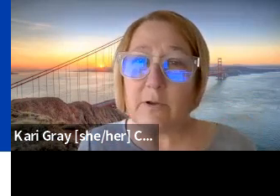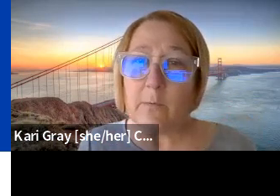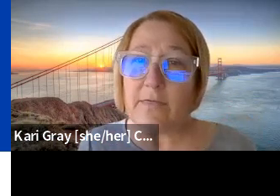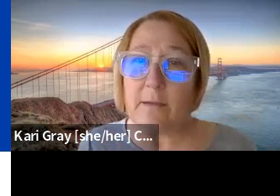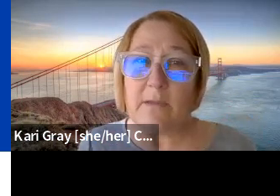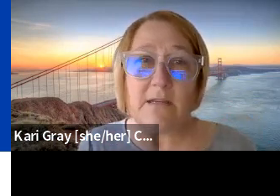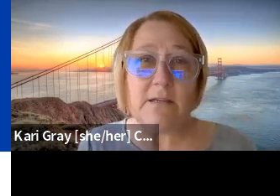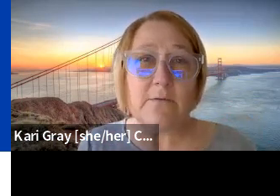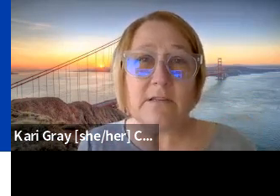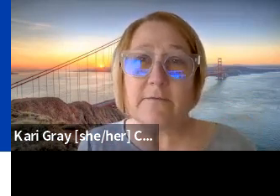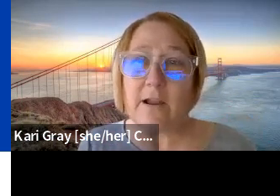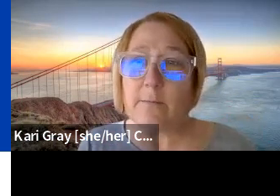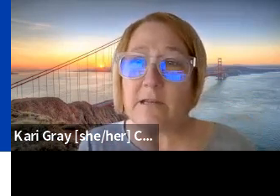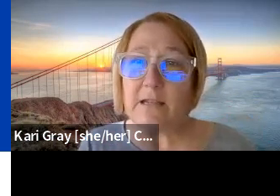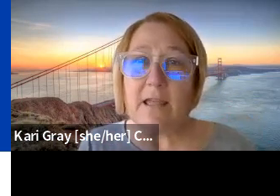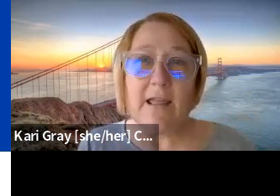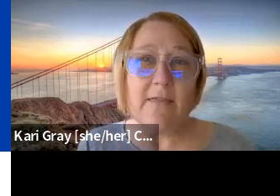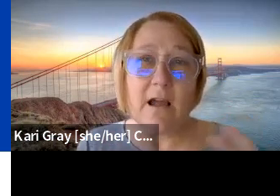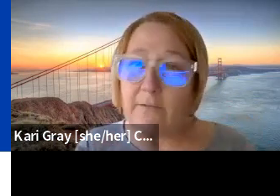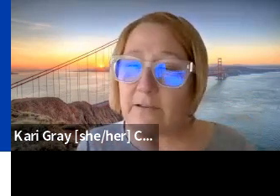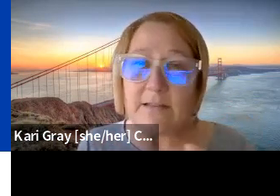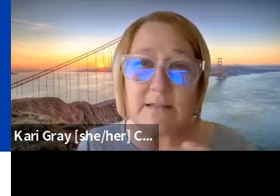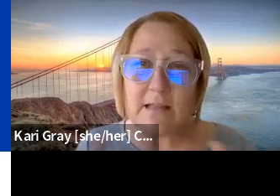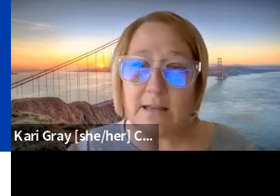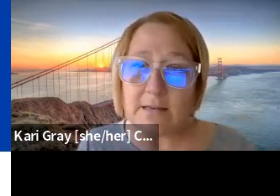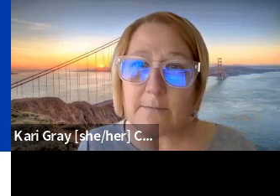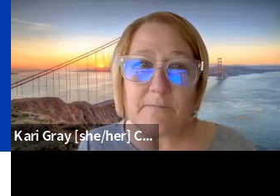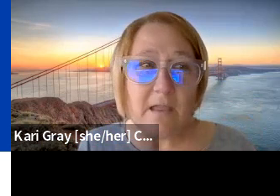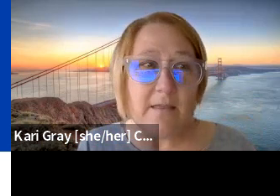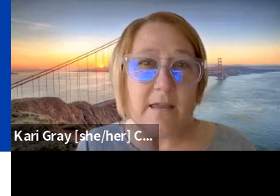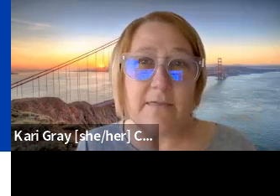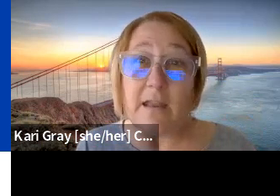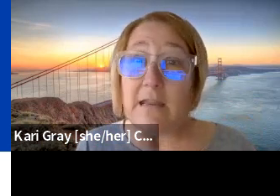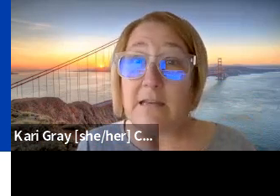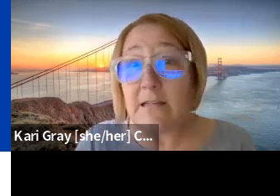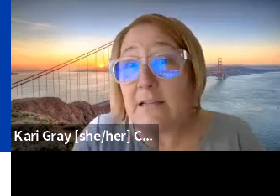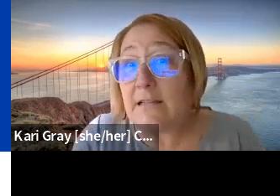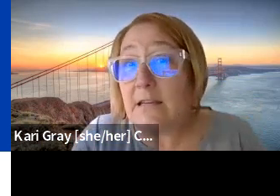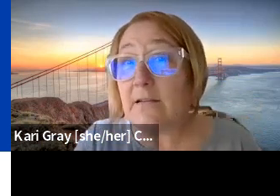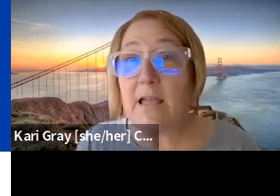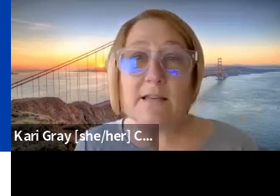bring with them into this environment, and the confidence and that they need to succeed.